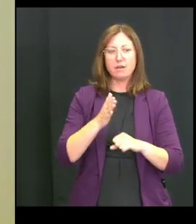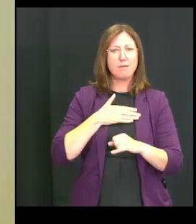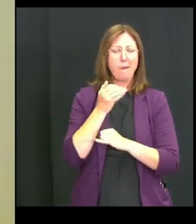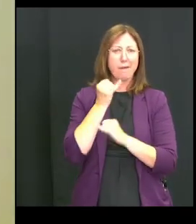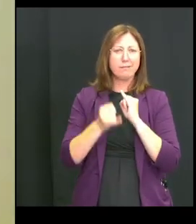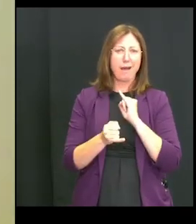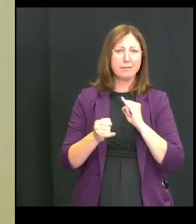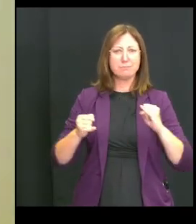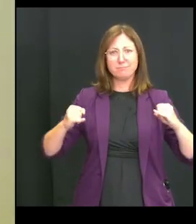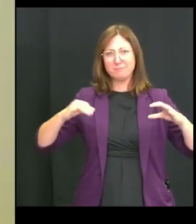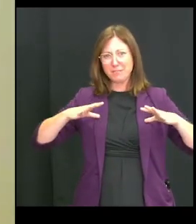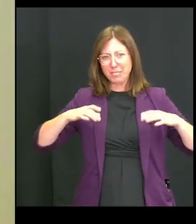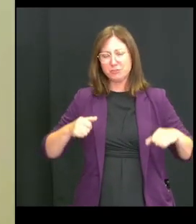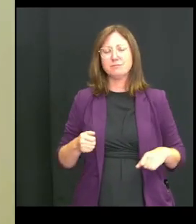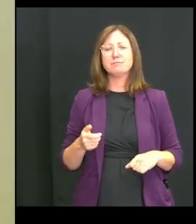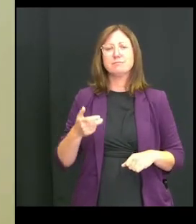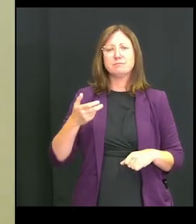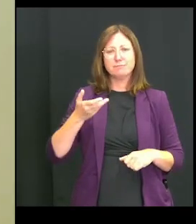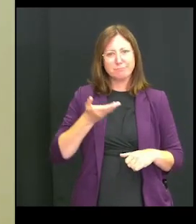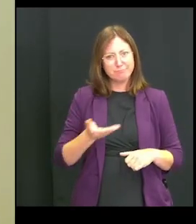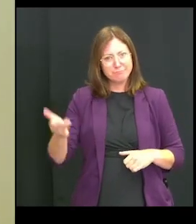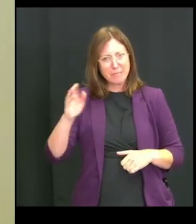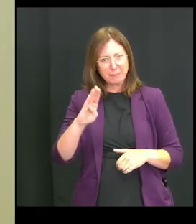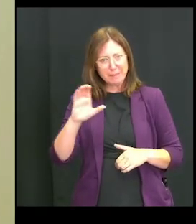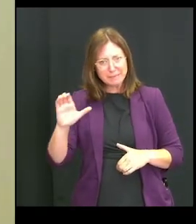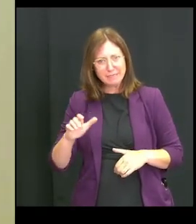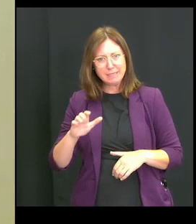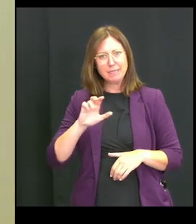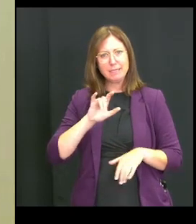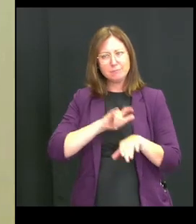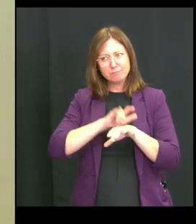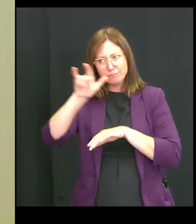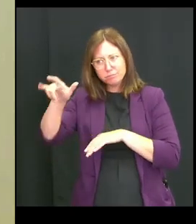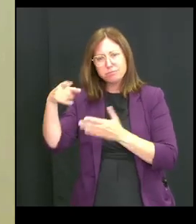I was invited out to BC to give a talk on polarization.